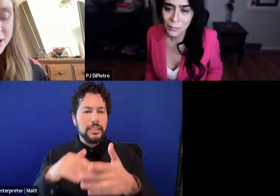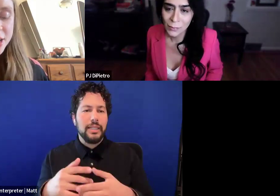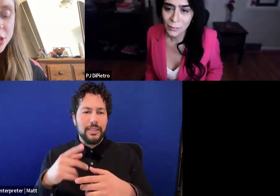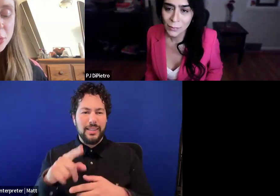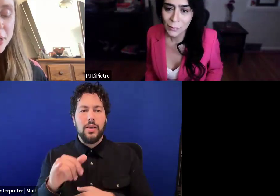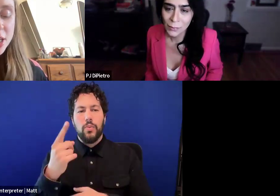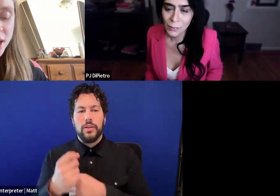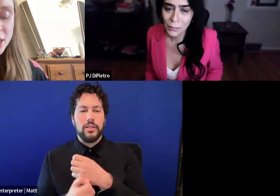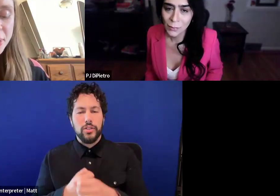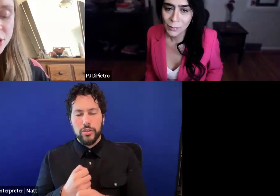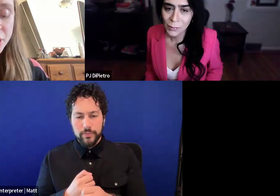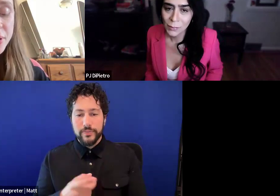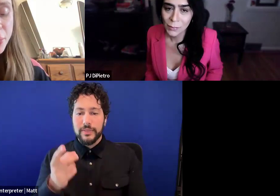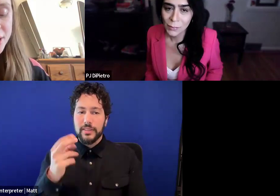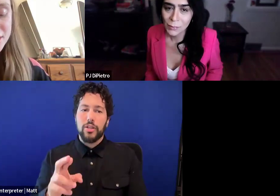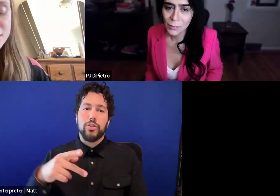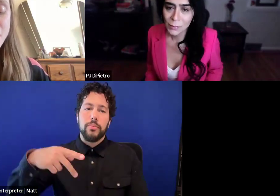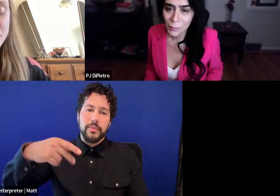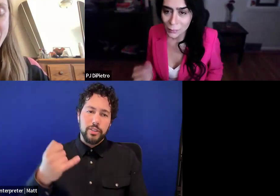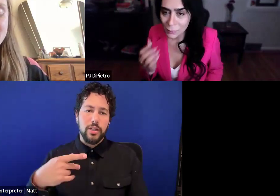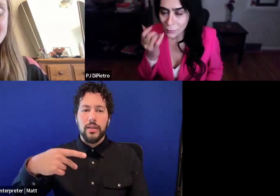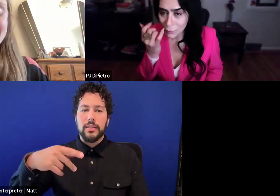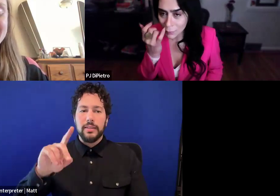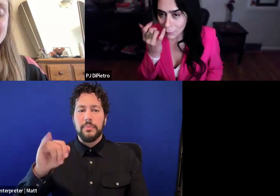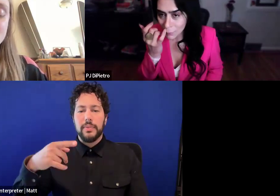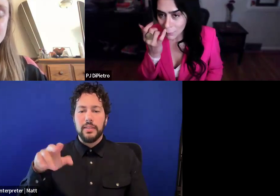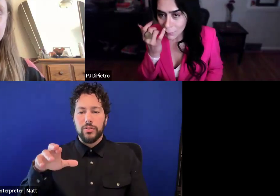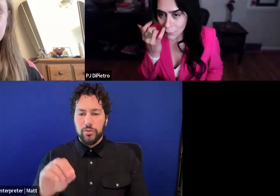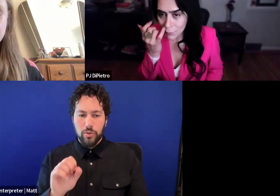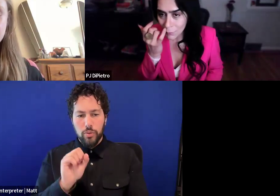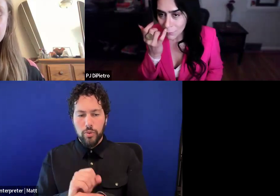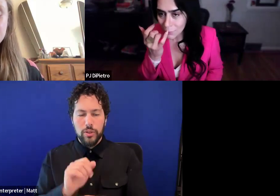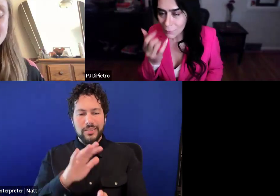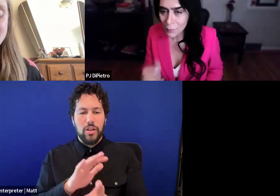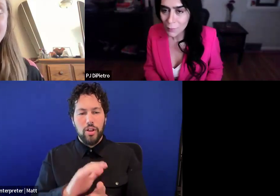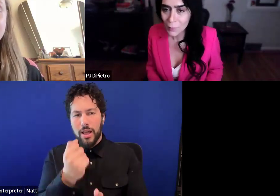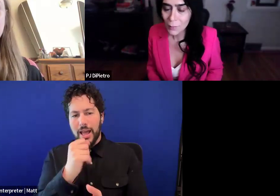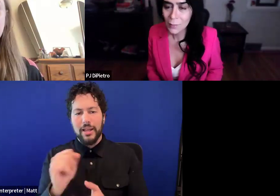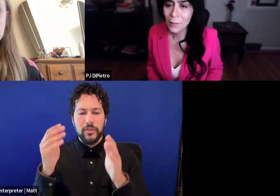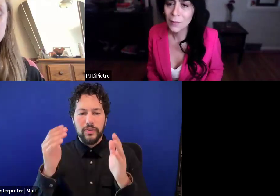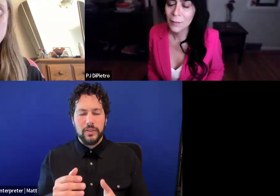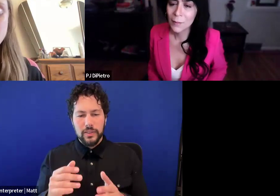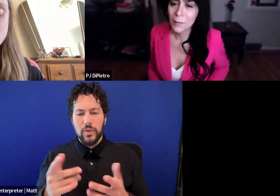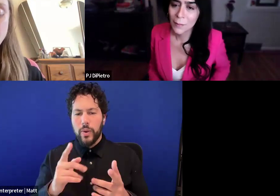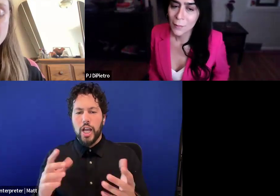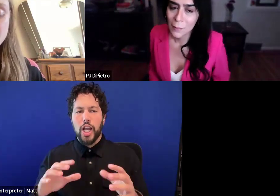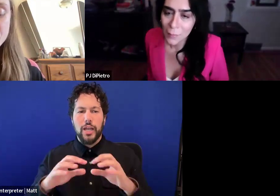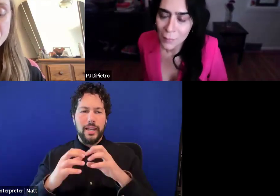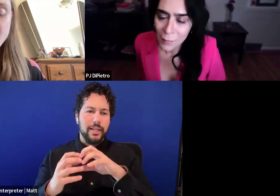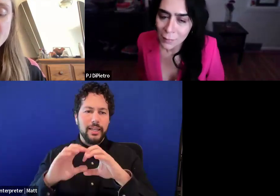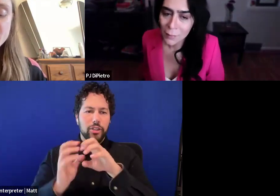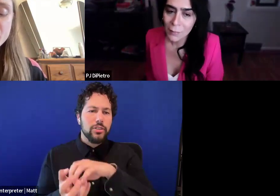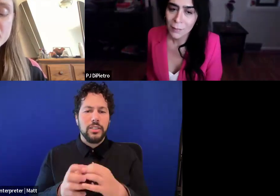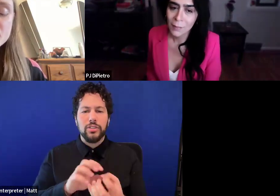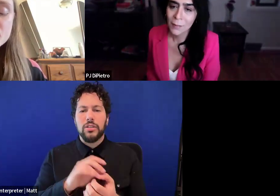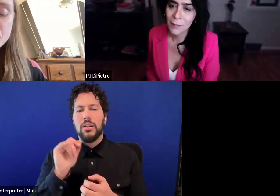Dr. P.J. DiPetro works as a scholar-activist at the intersection of philosophy and anthropology, and human geography.